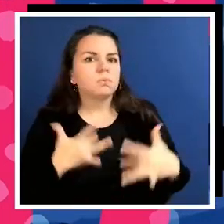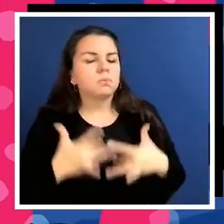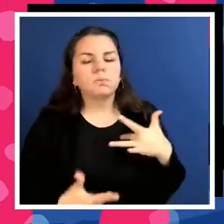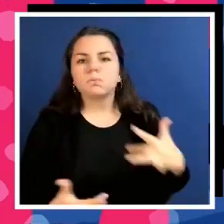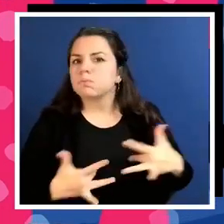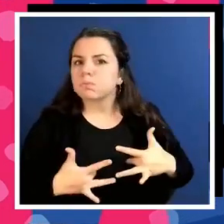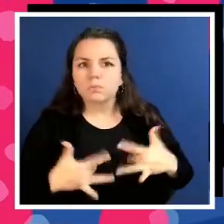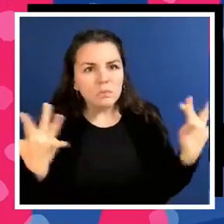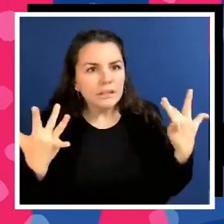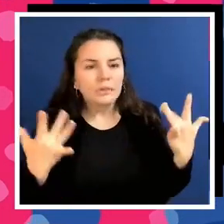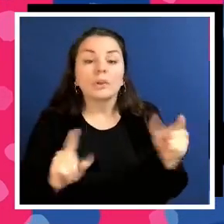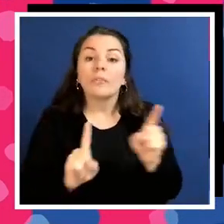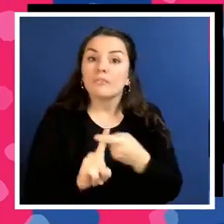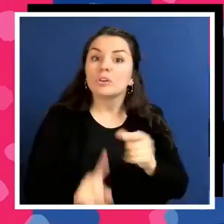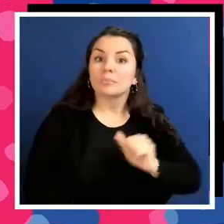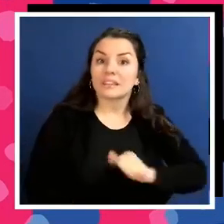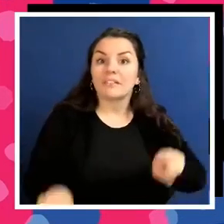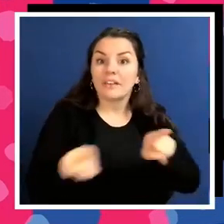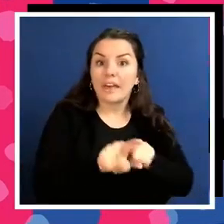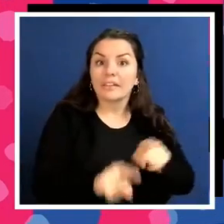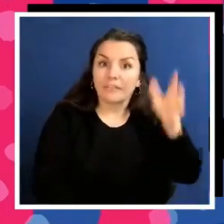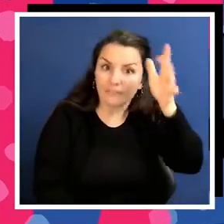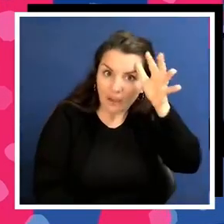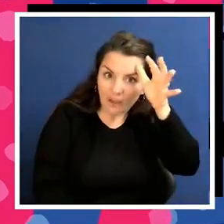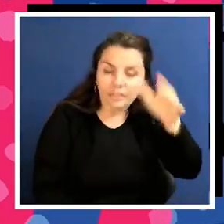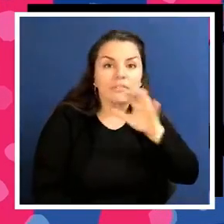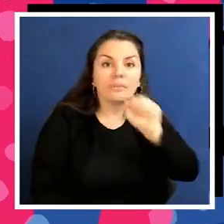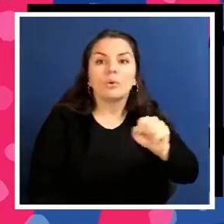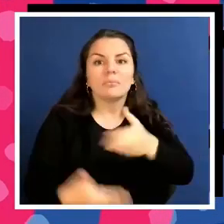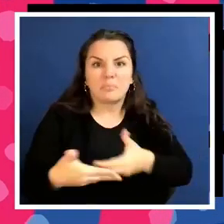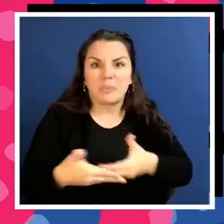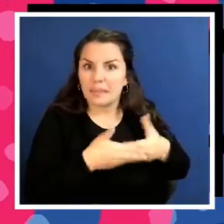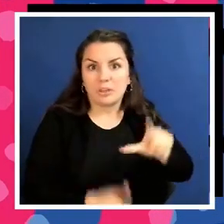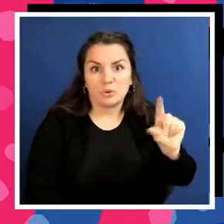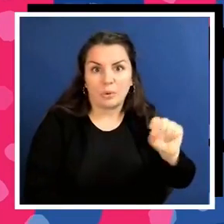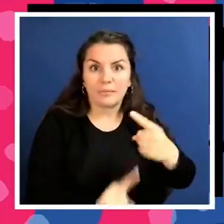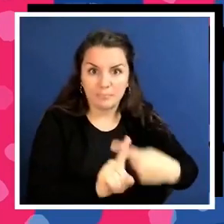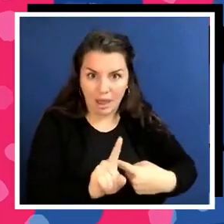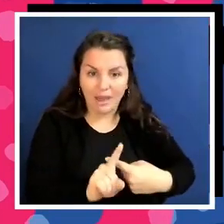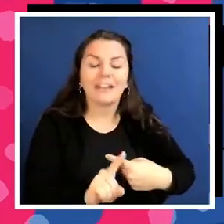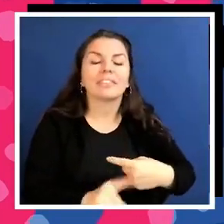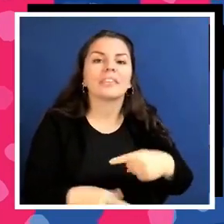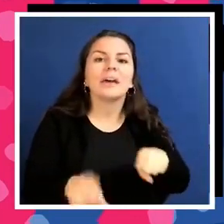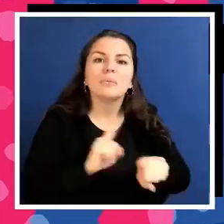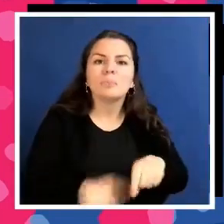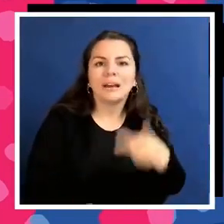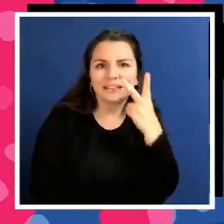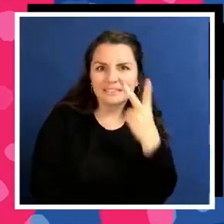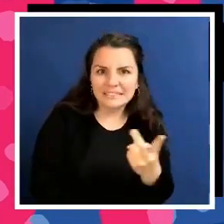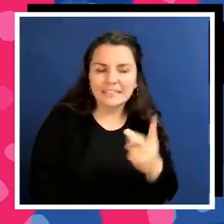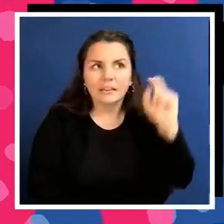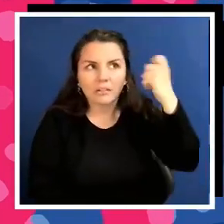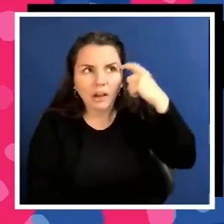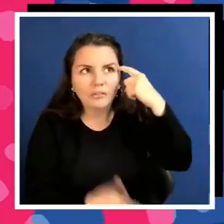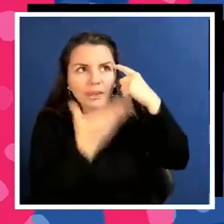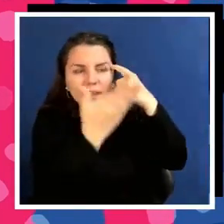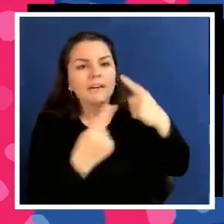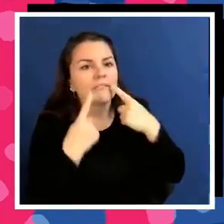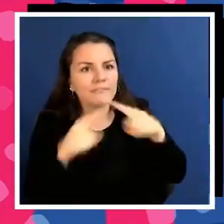I AM THROUGH THE MOON,